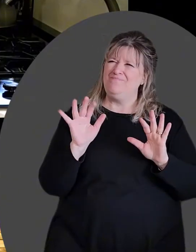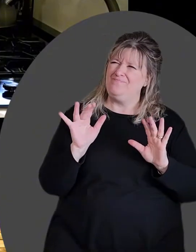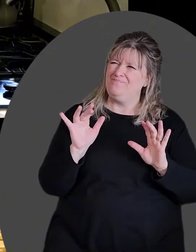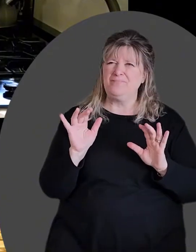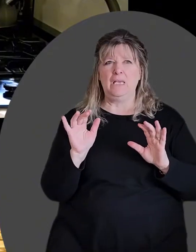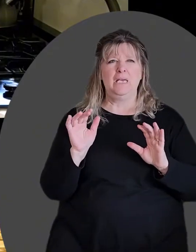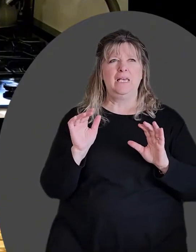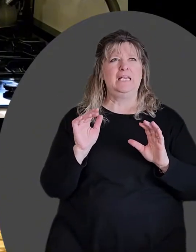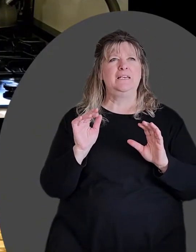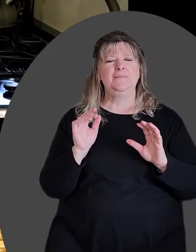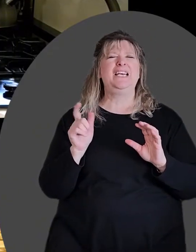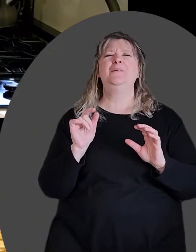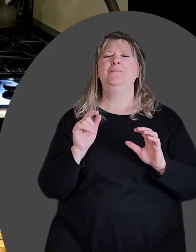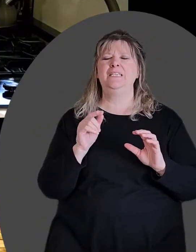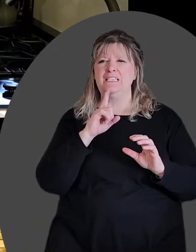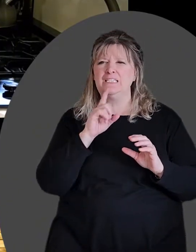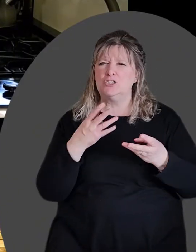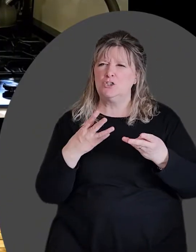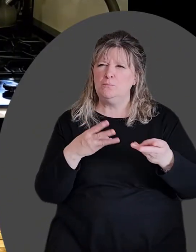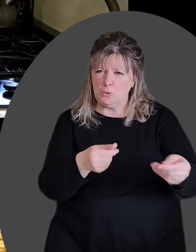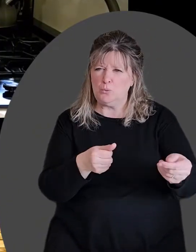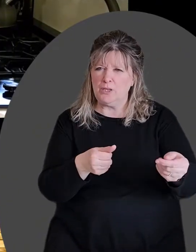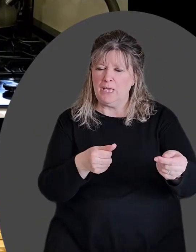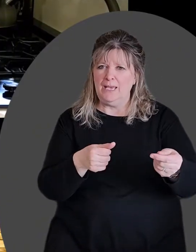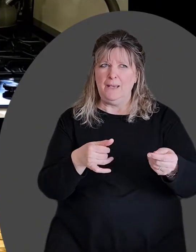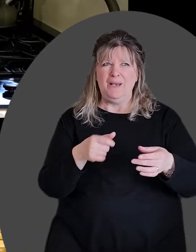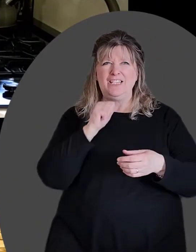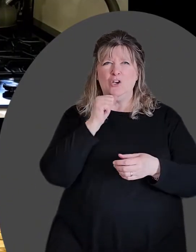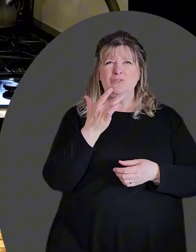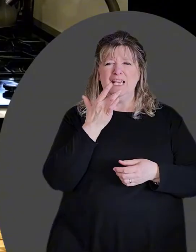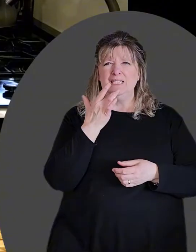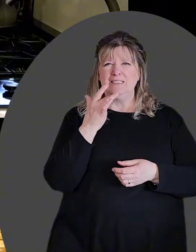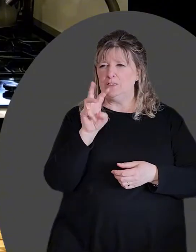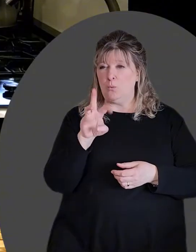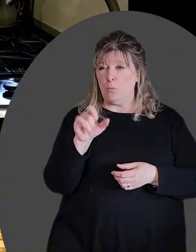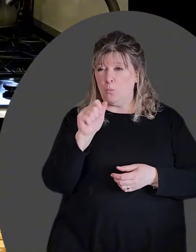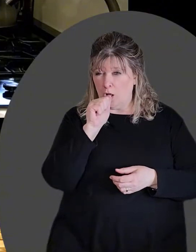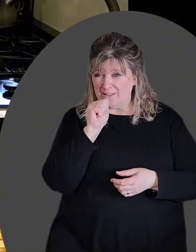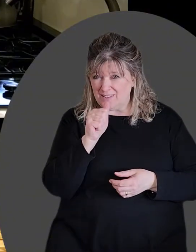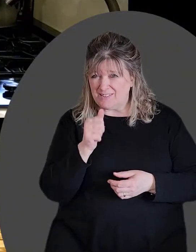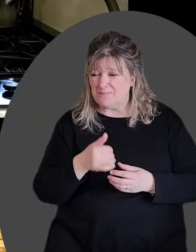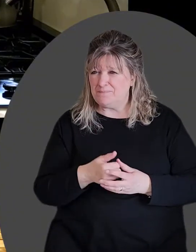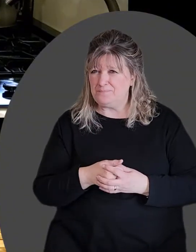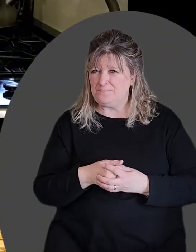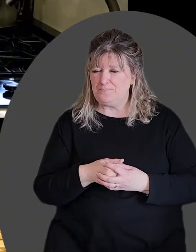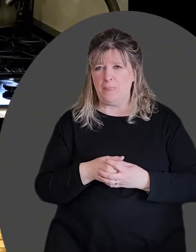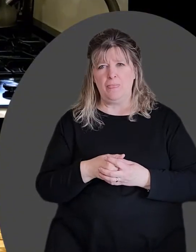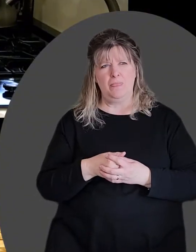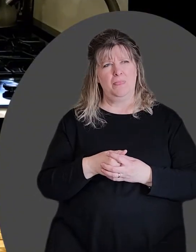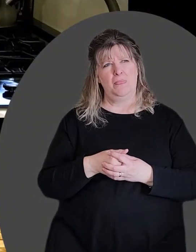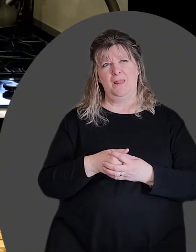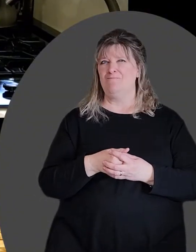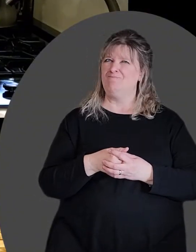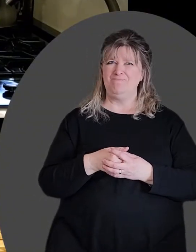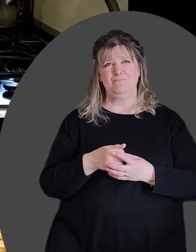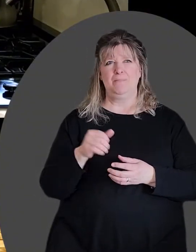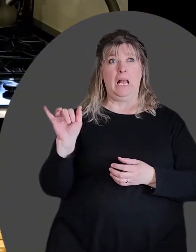there's a smoothness about it I I really don't taste the the walnuts um like I do like I would have